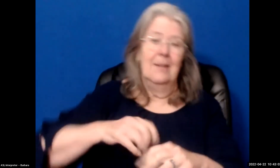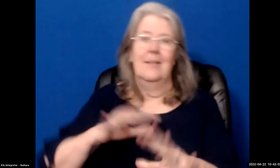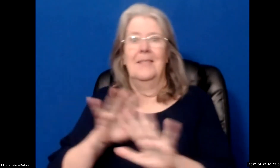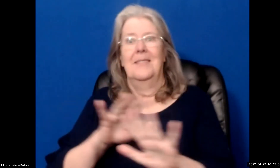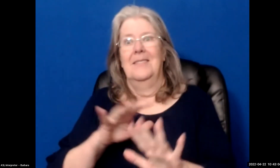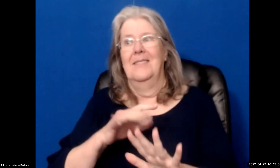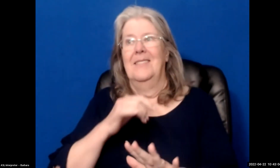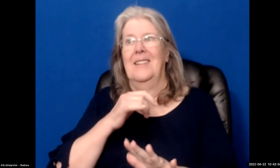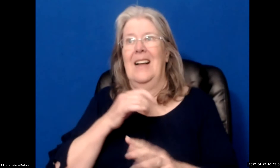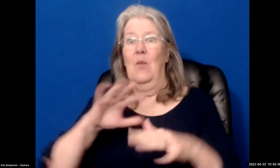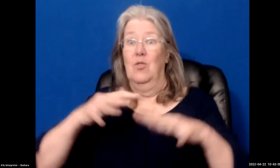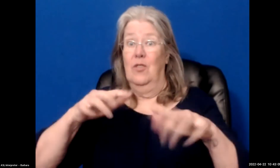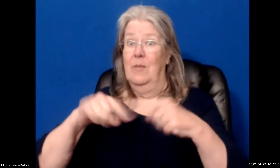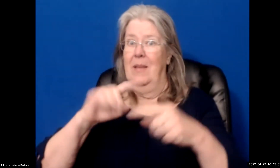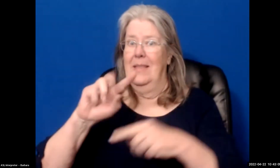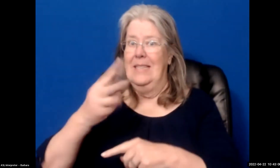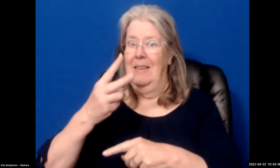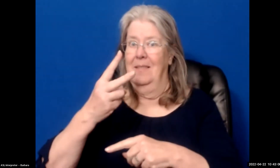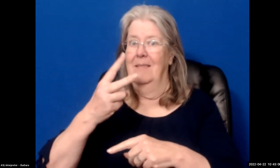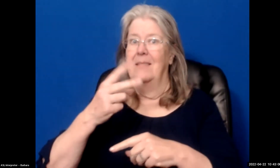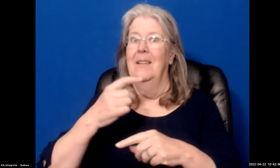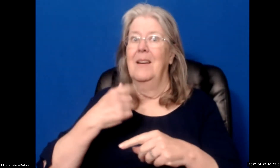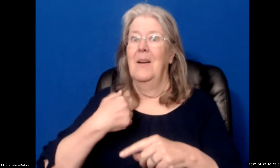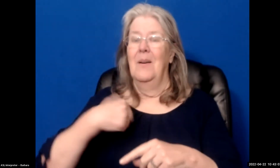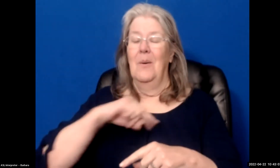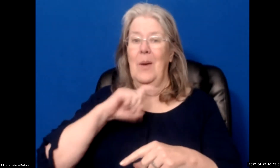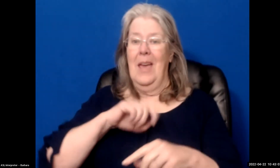about the second one because we had to walk through, and it was just me by myself. And